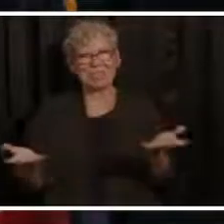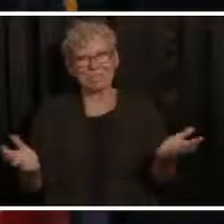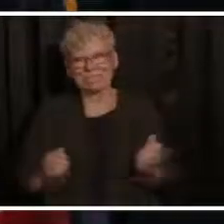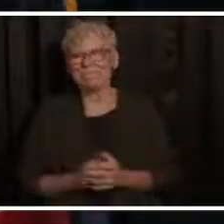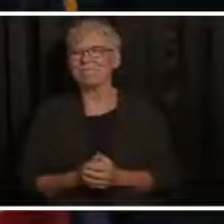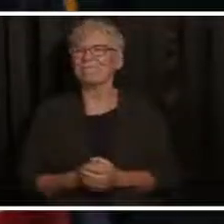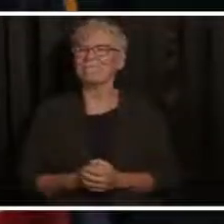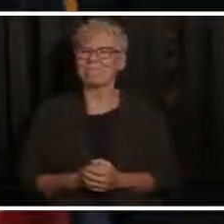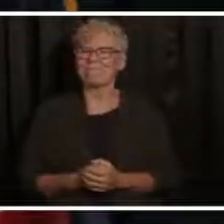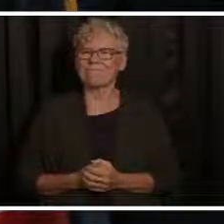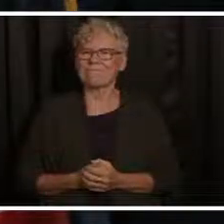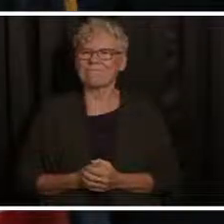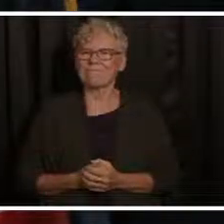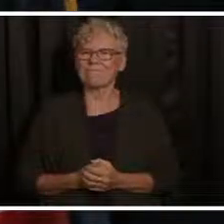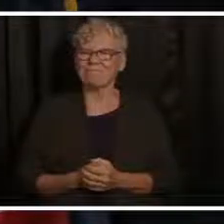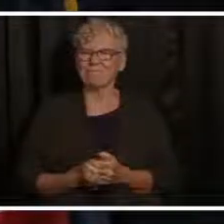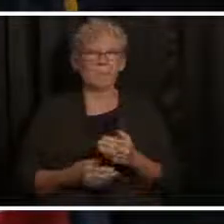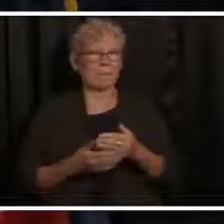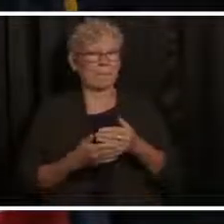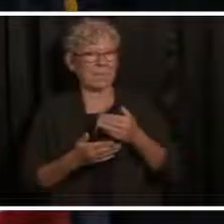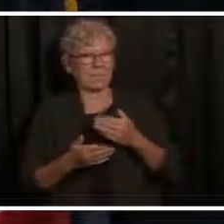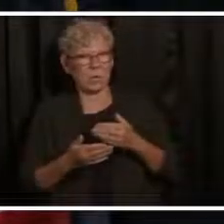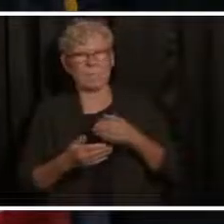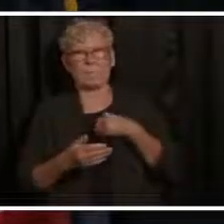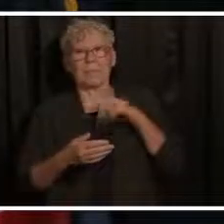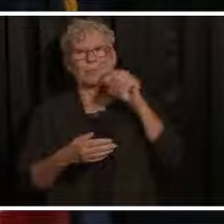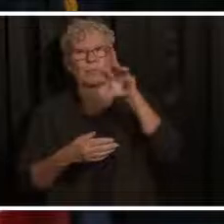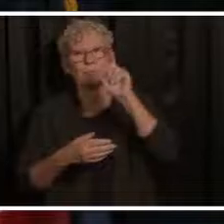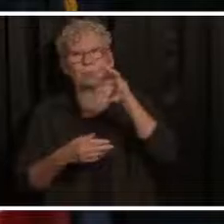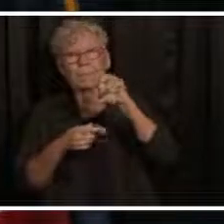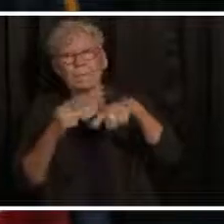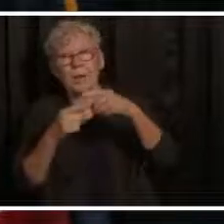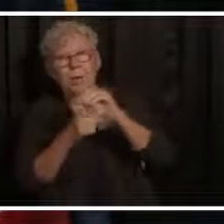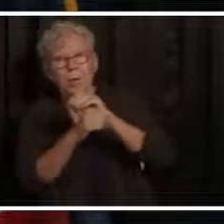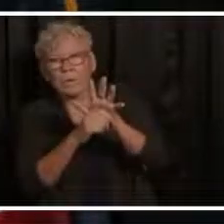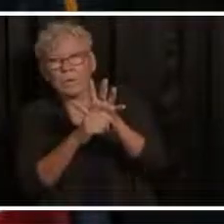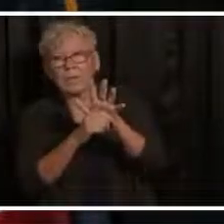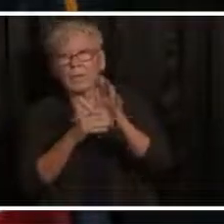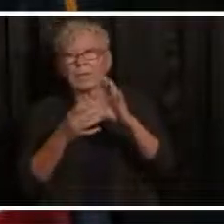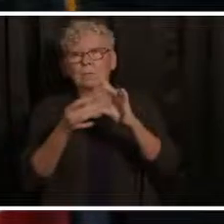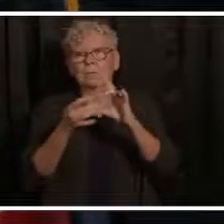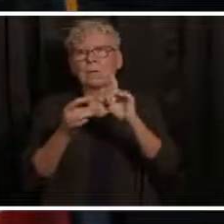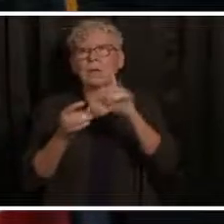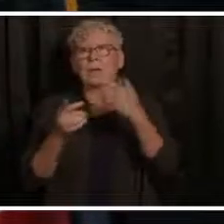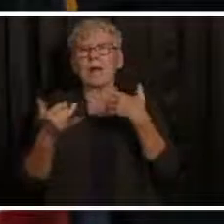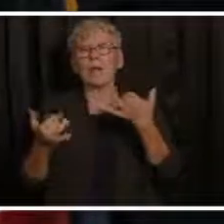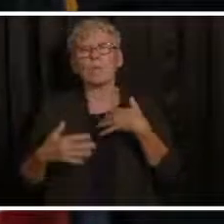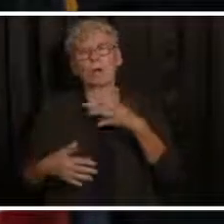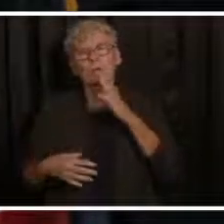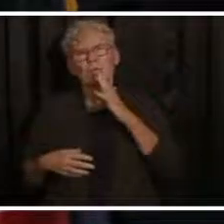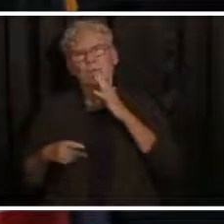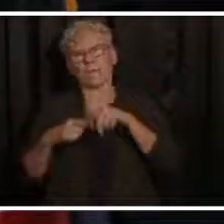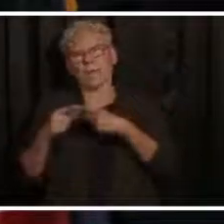express sorrow for the devastation that the floods are causing through the Putter Canyon. Uh we've lost one life.